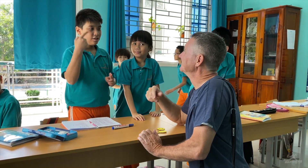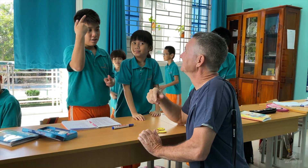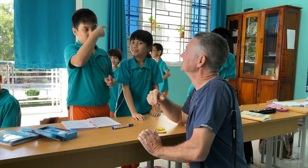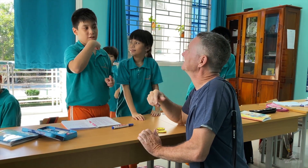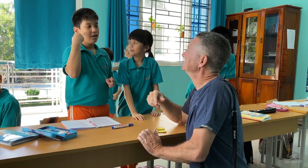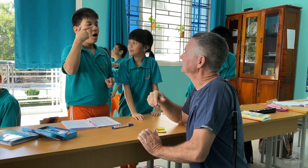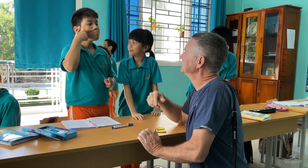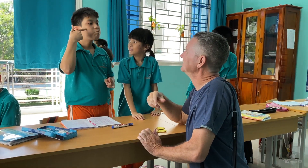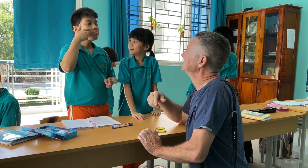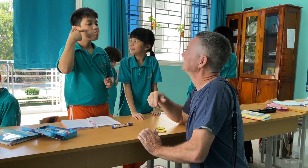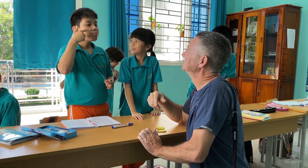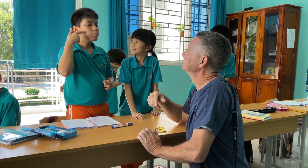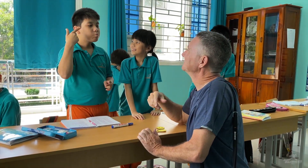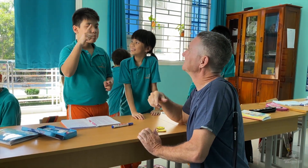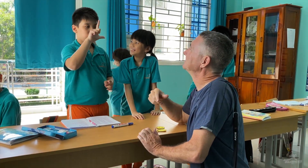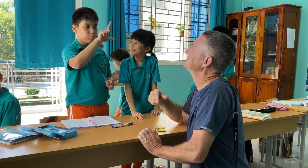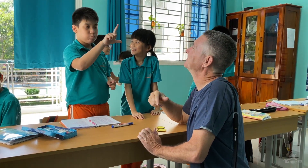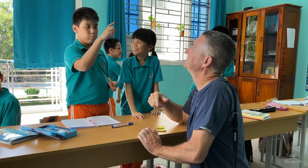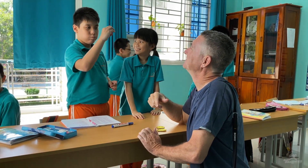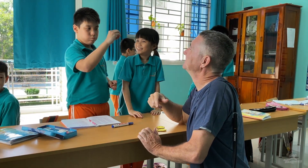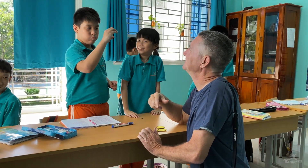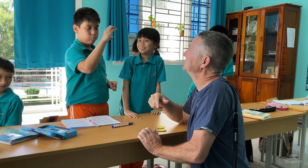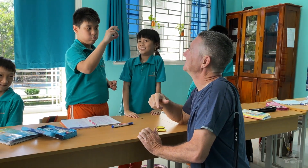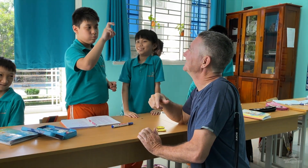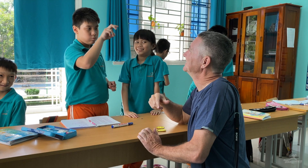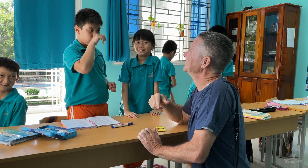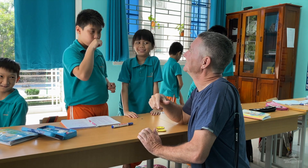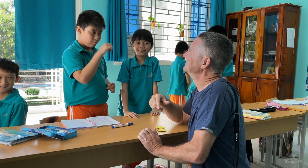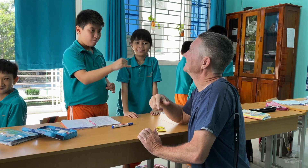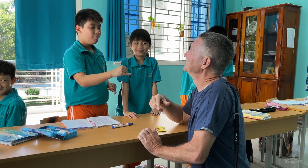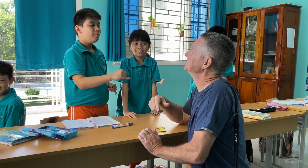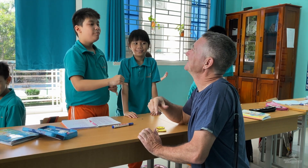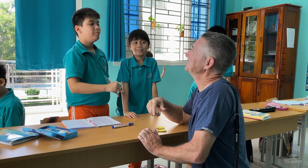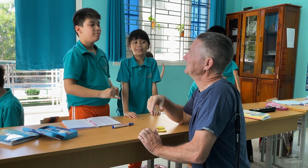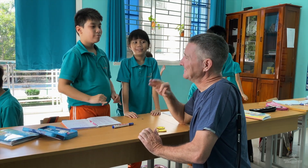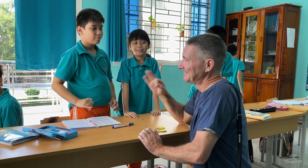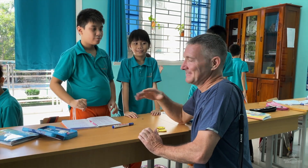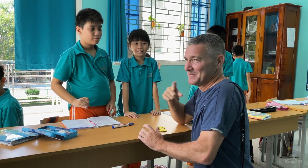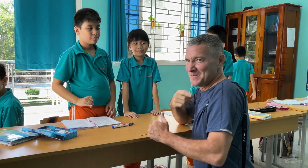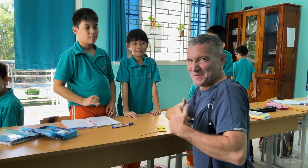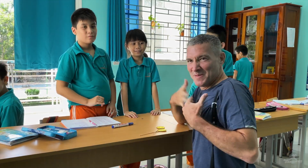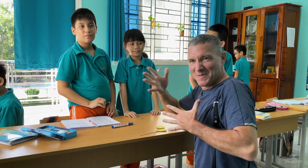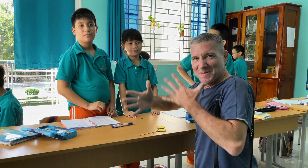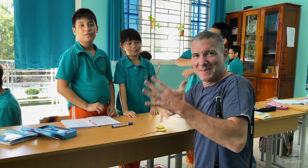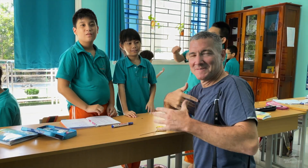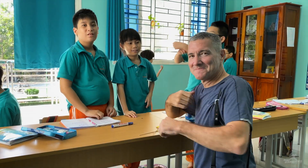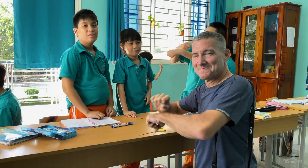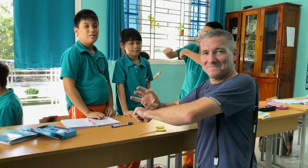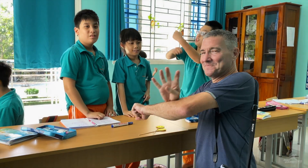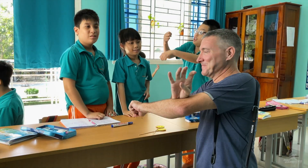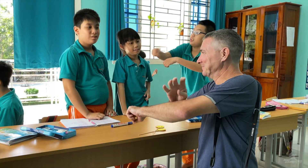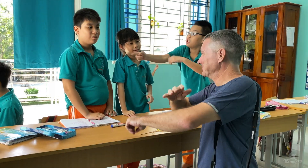My name is Lộc. -Nice! I'm really inspired to see all of them sign.